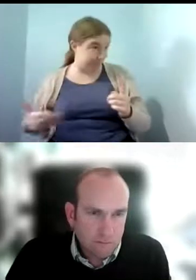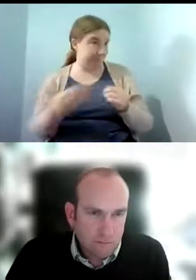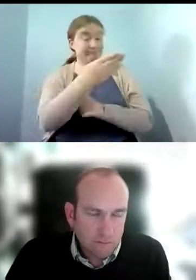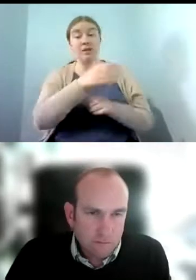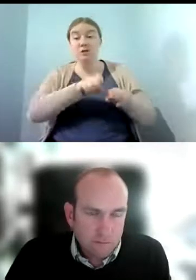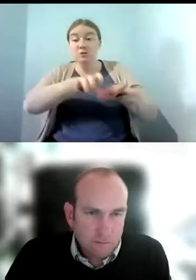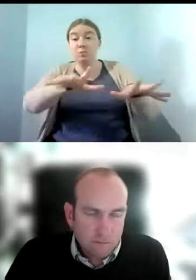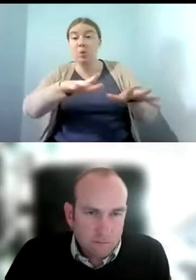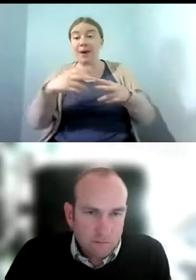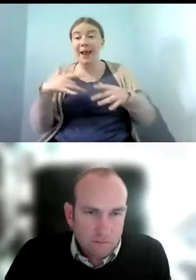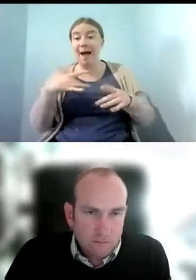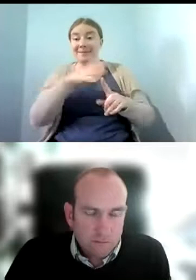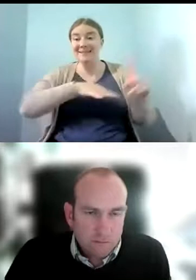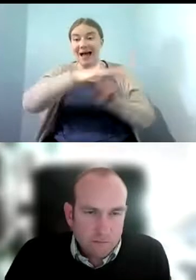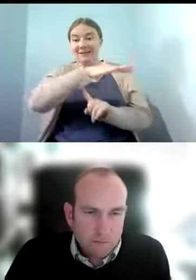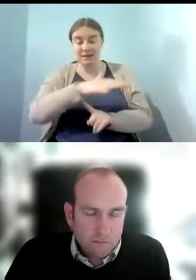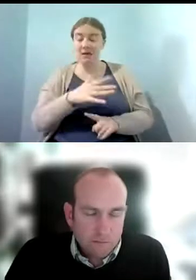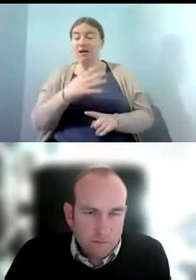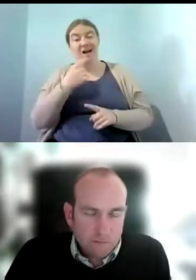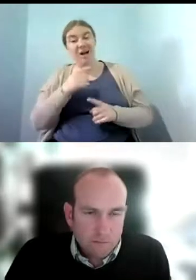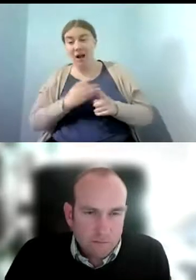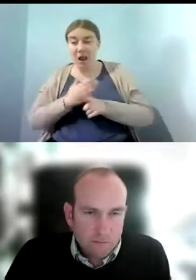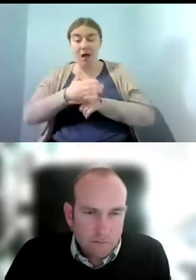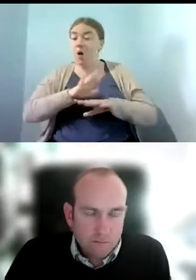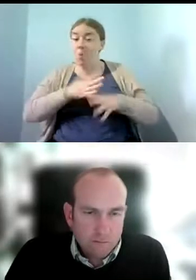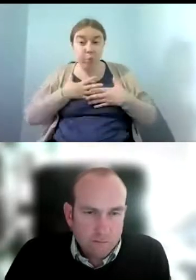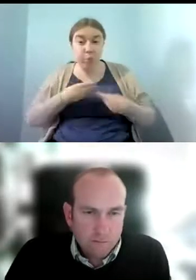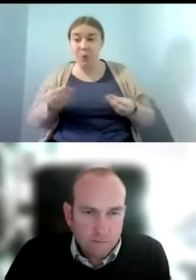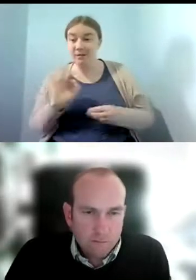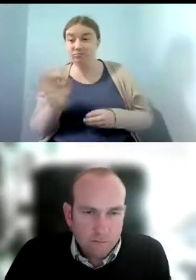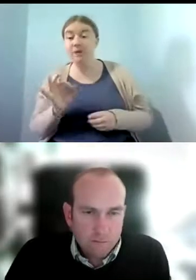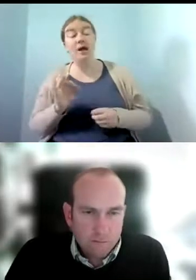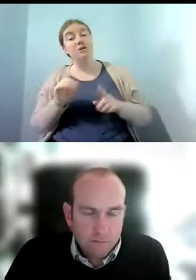use less energy getting over obstacles even for instance salmon that can theoretically go get